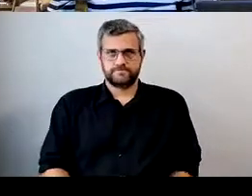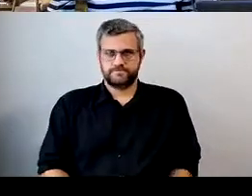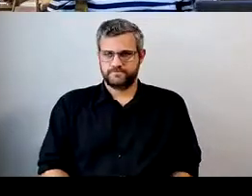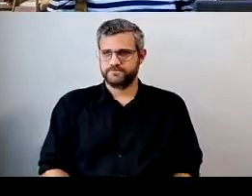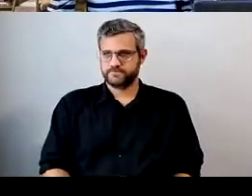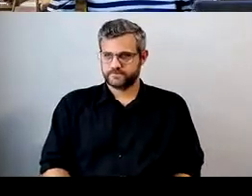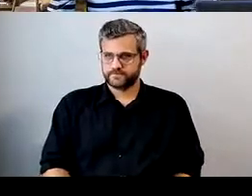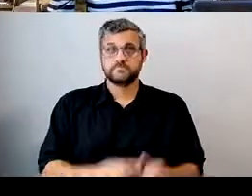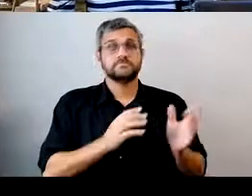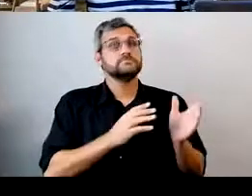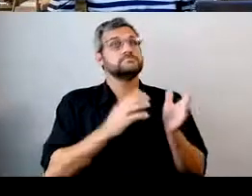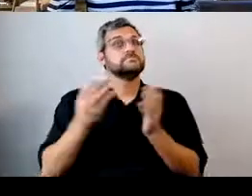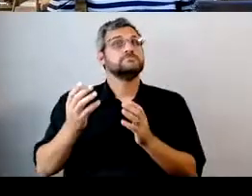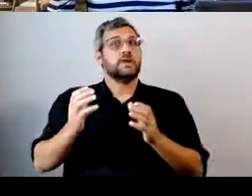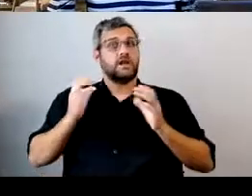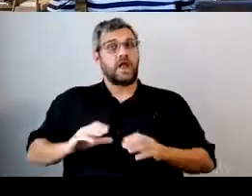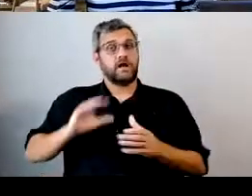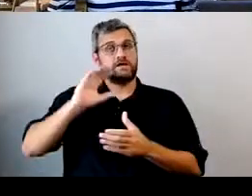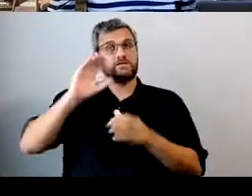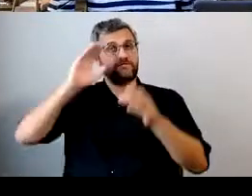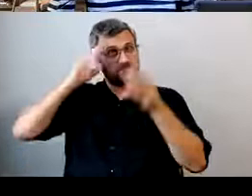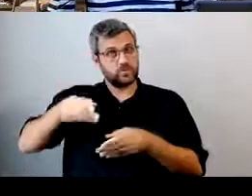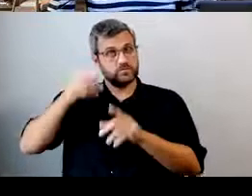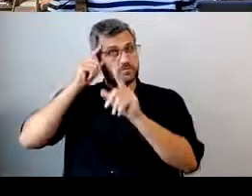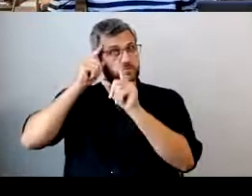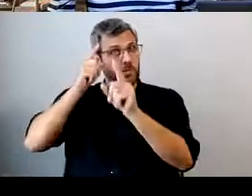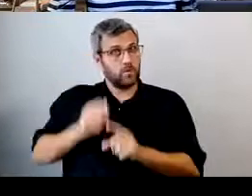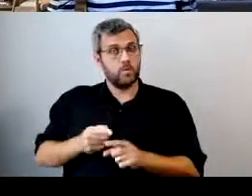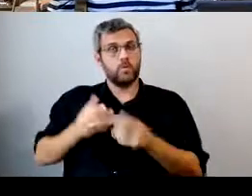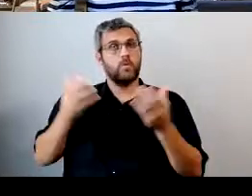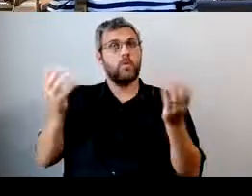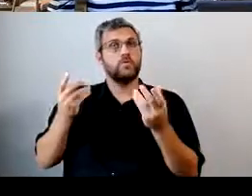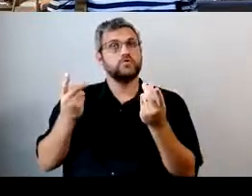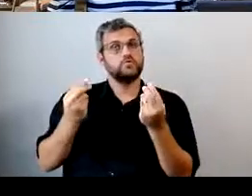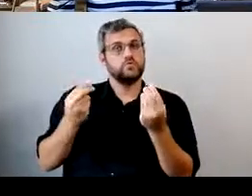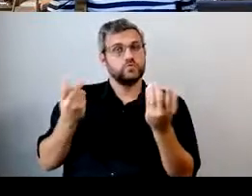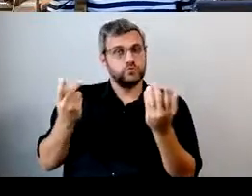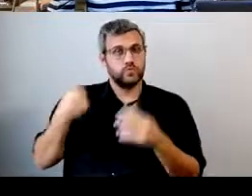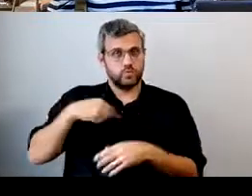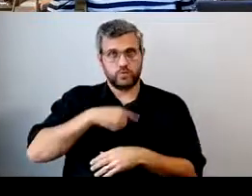So with the client-centered goals, what we can do is as mental health clinicians